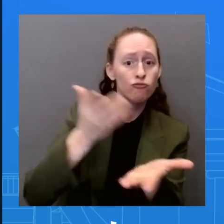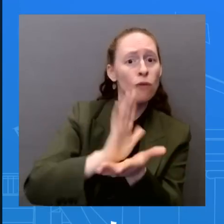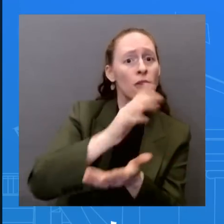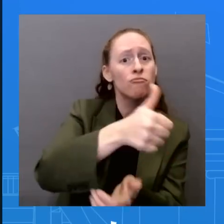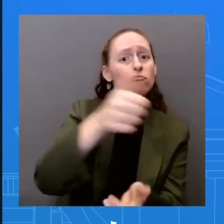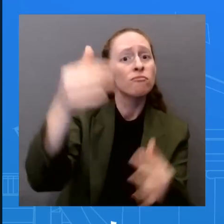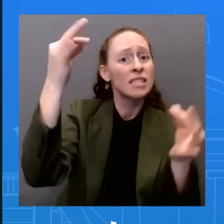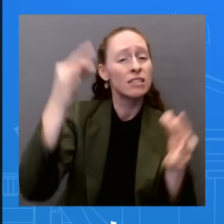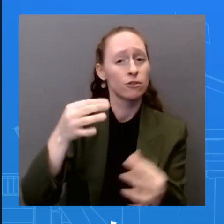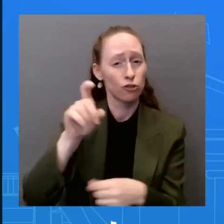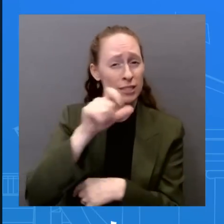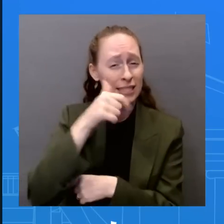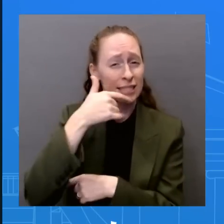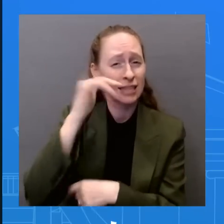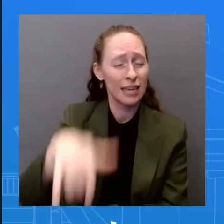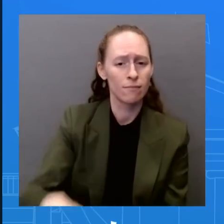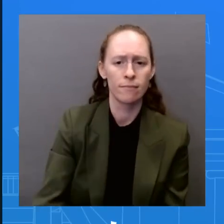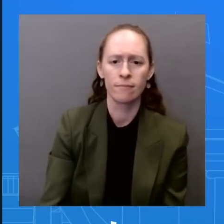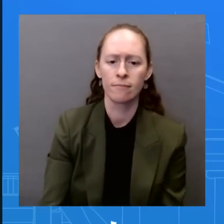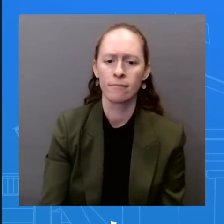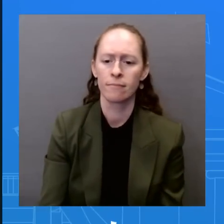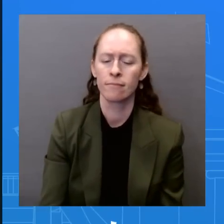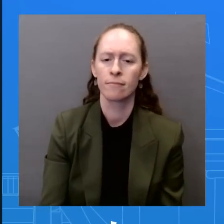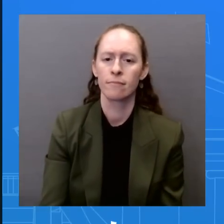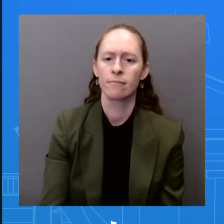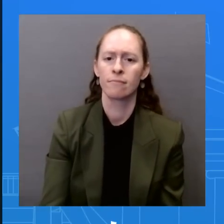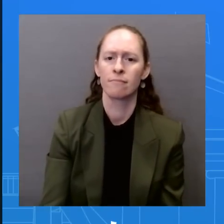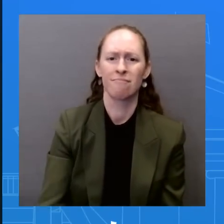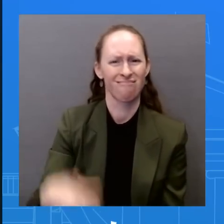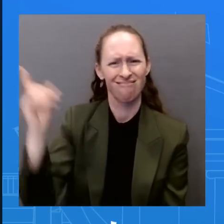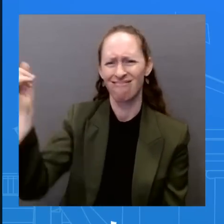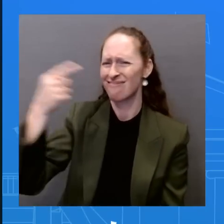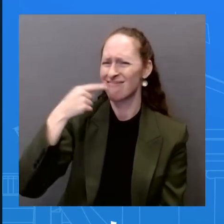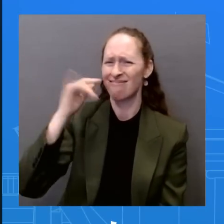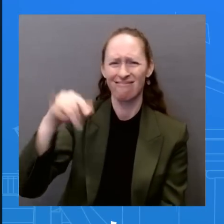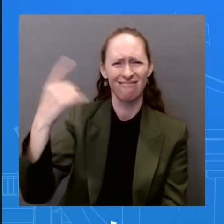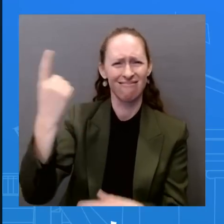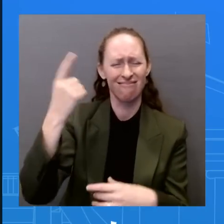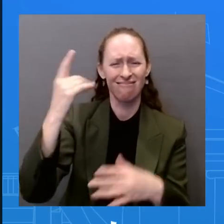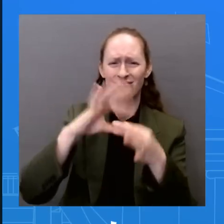many differences when it comes to agenda and policies. He has said that as well.